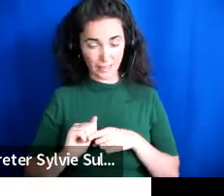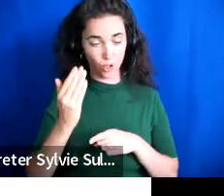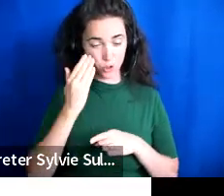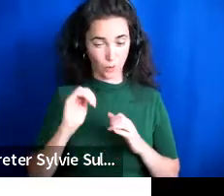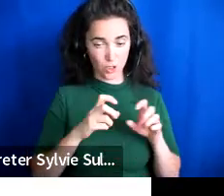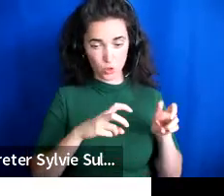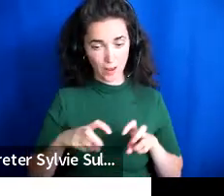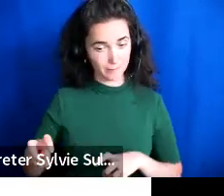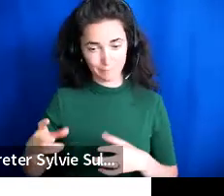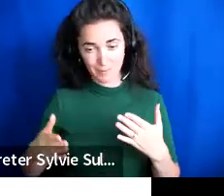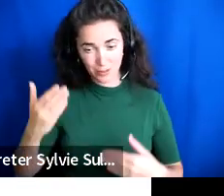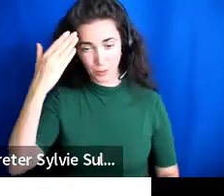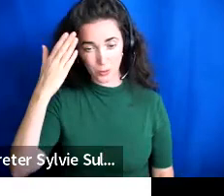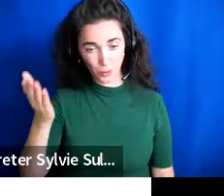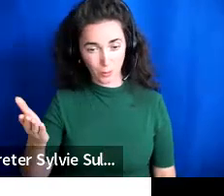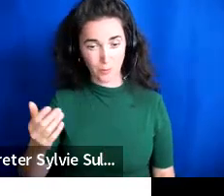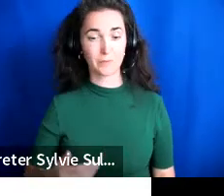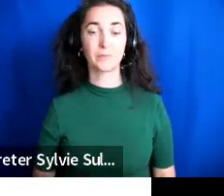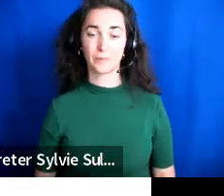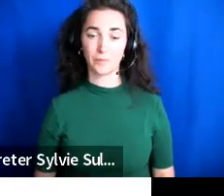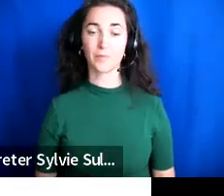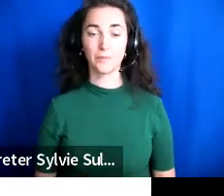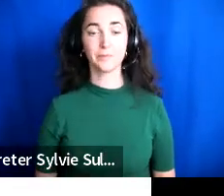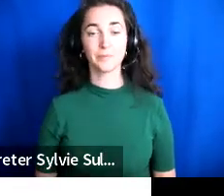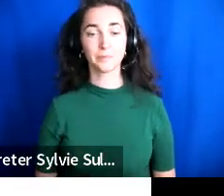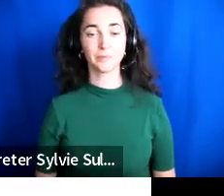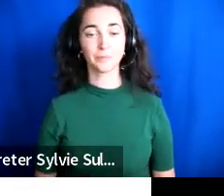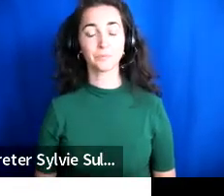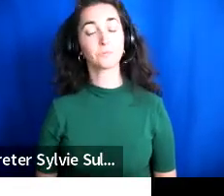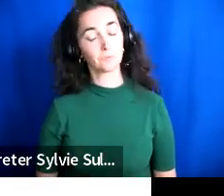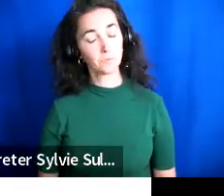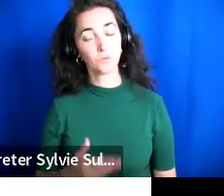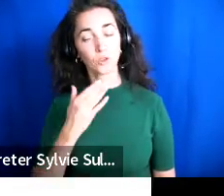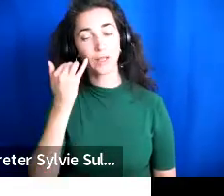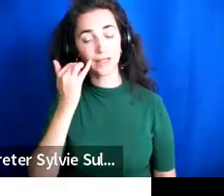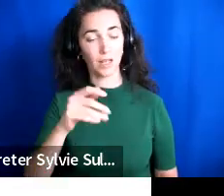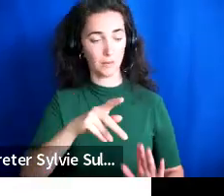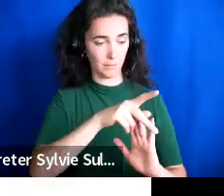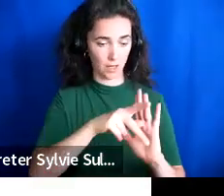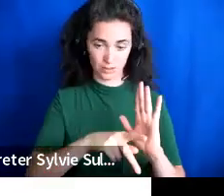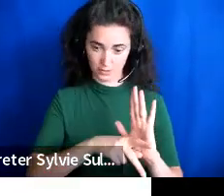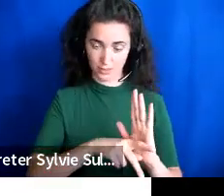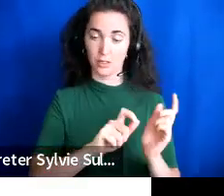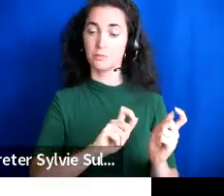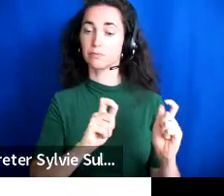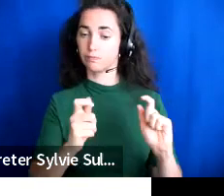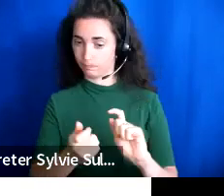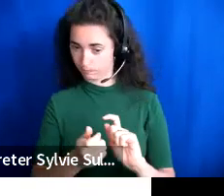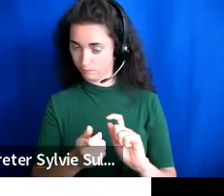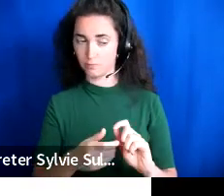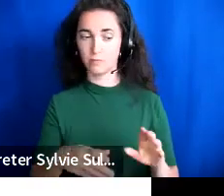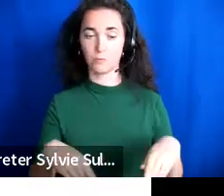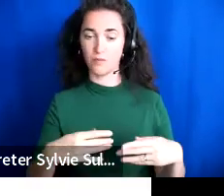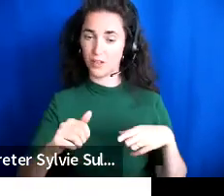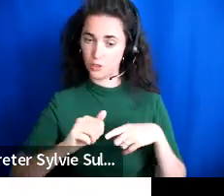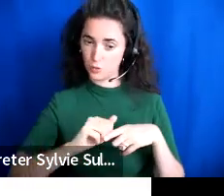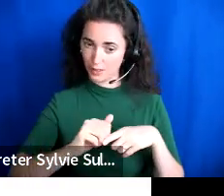So somewhere we need to introduce some policy changes and introduce some trainings before they begin to.